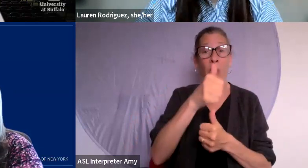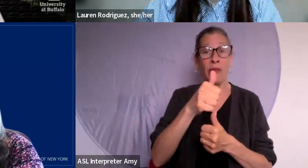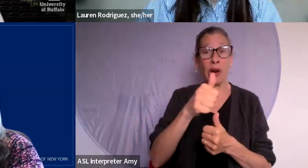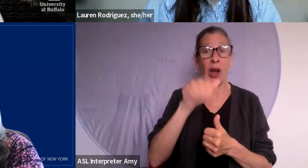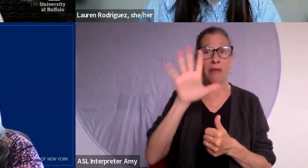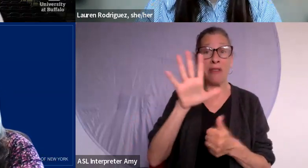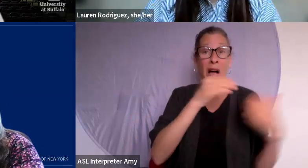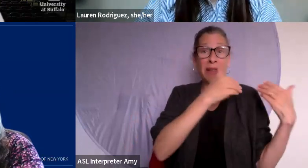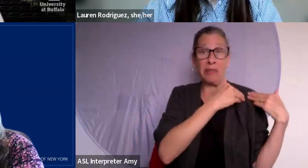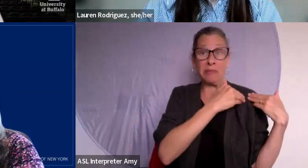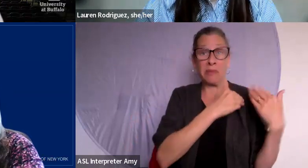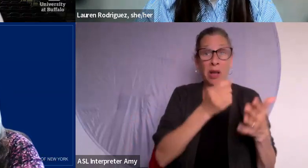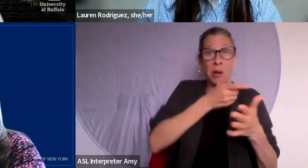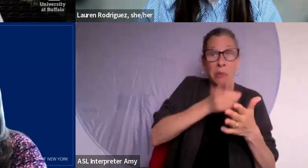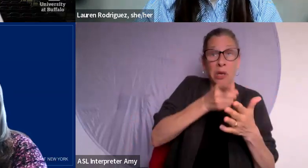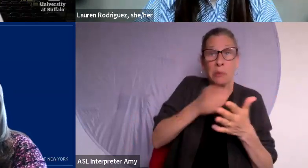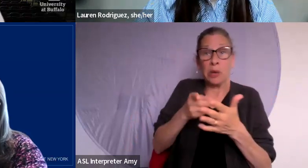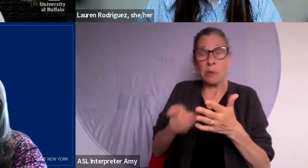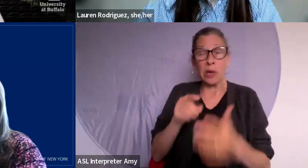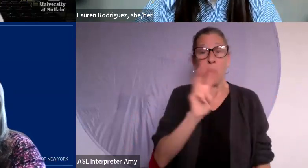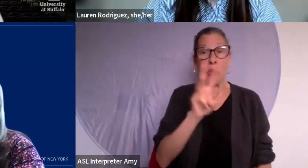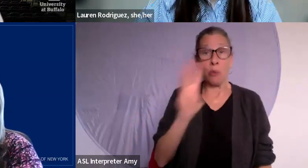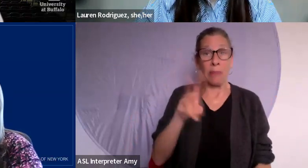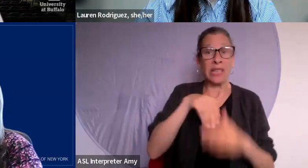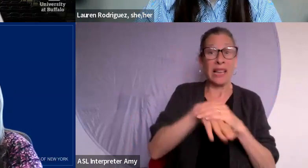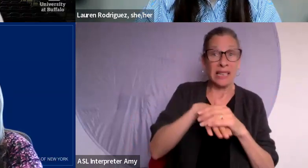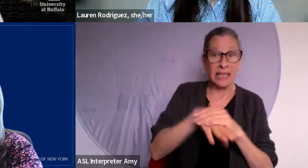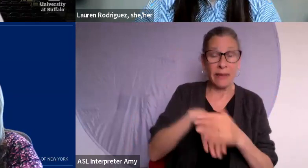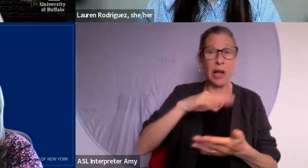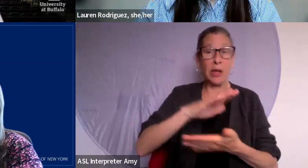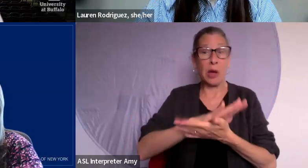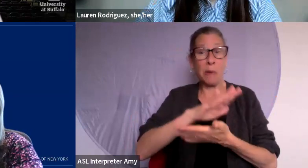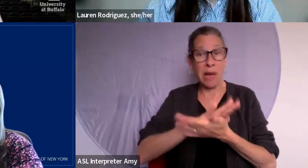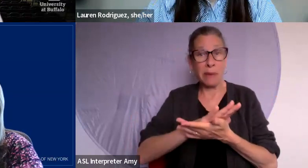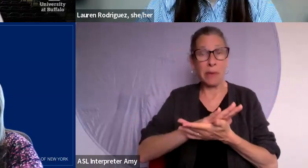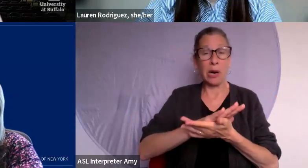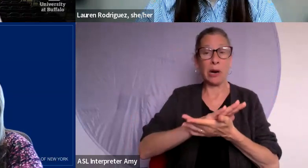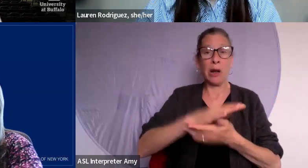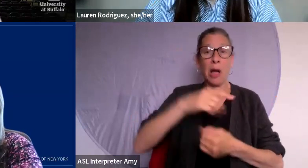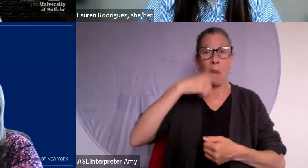responsible for making sure our websites were accessible. All of our documents, whether it's publicly facing or in the LMS